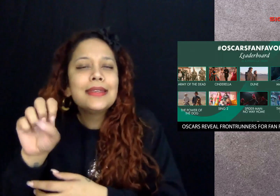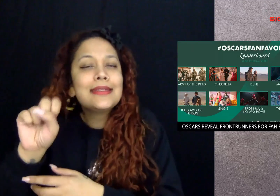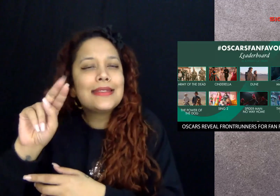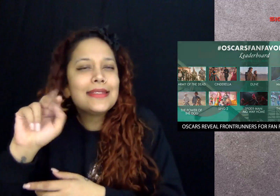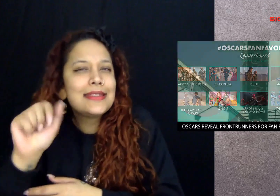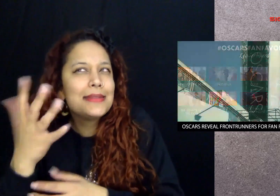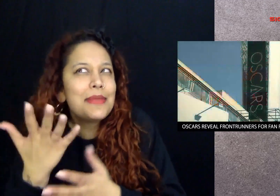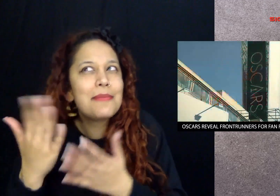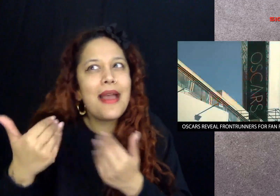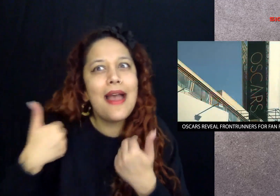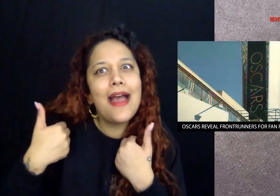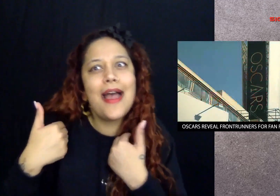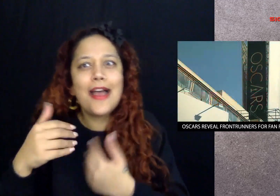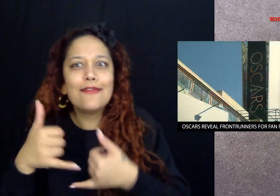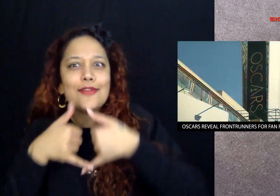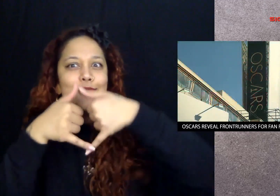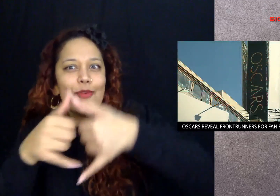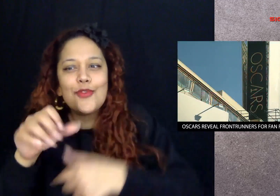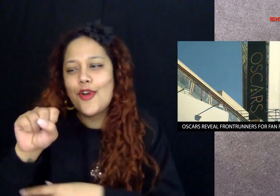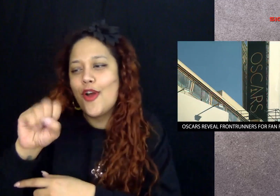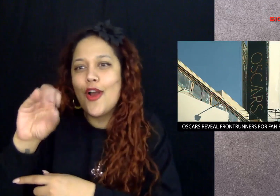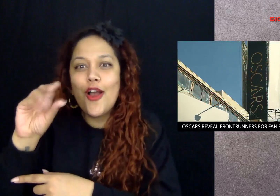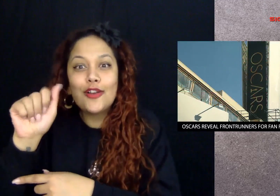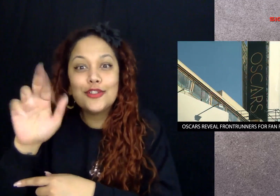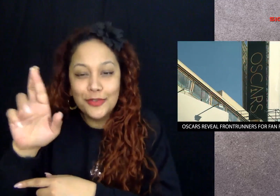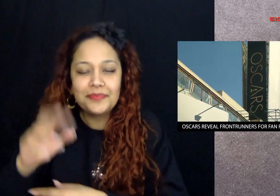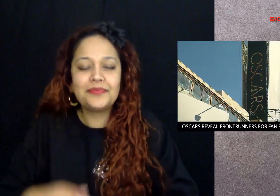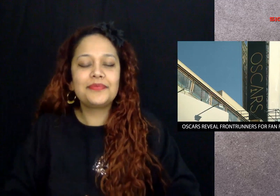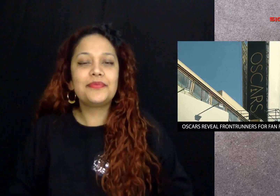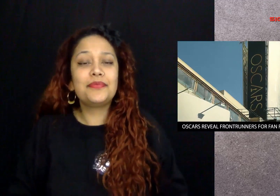and now the movie may snag an Oscar